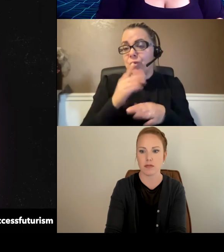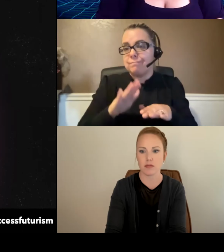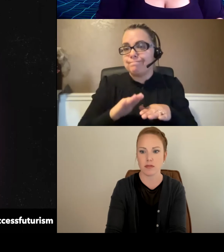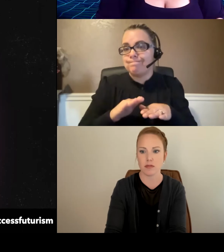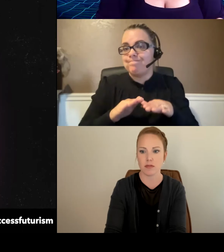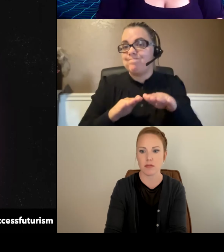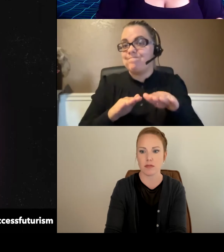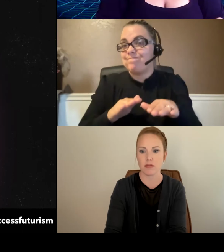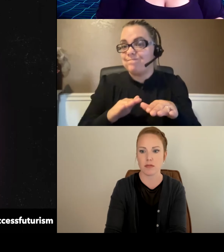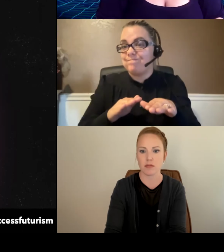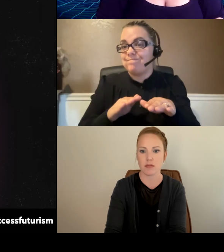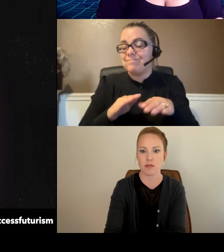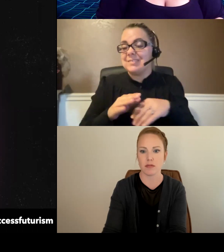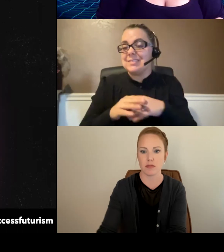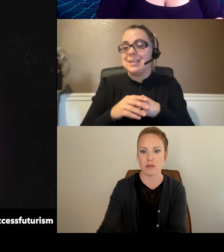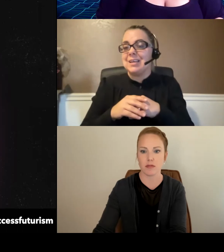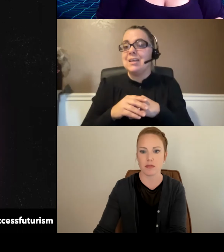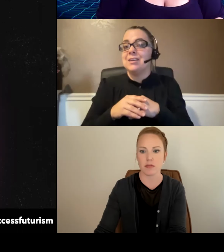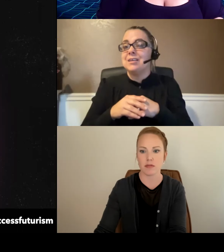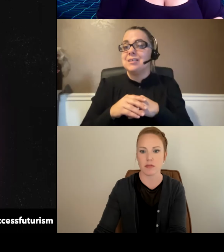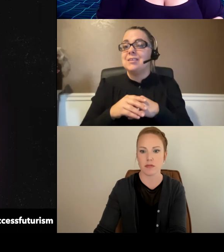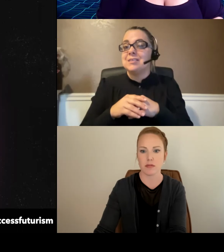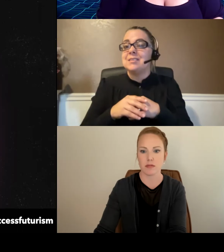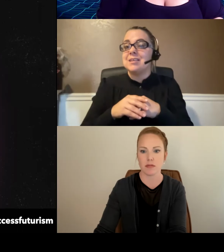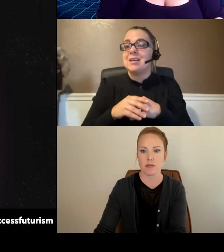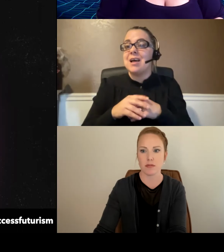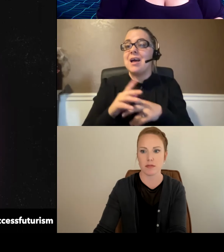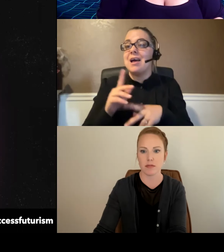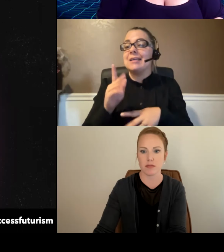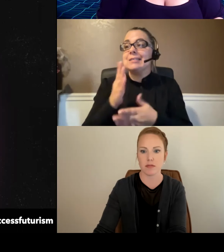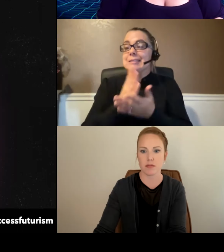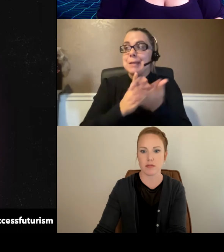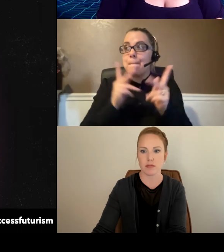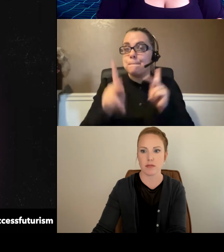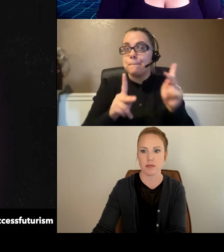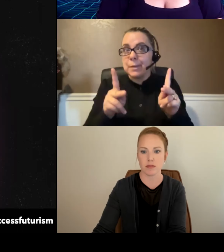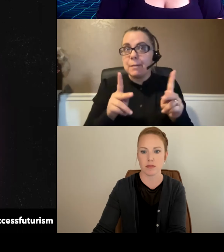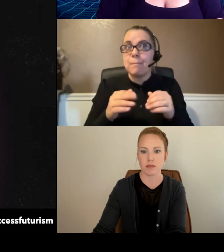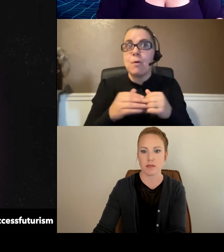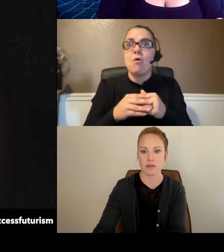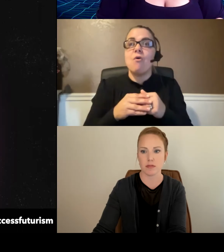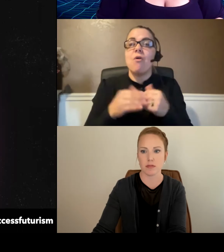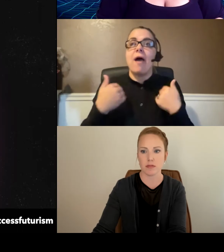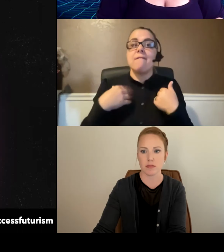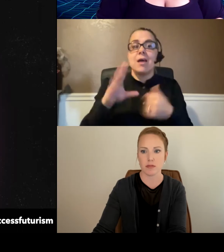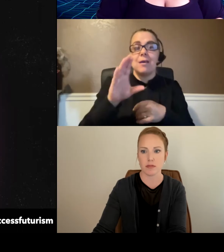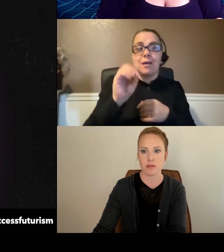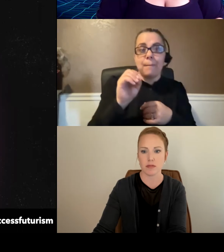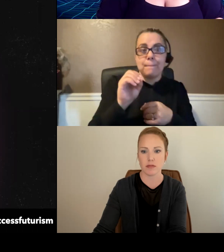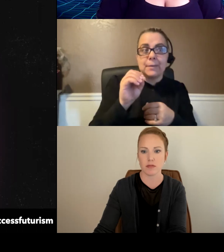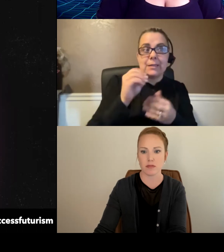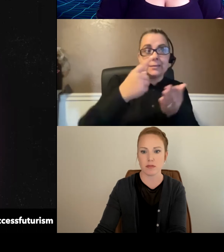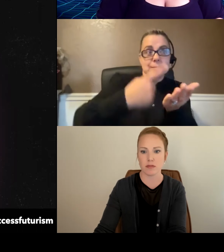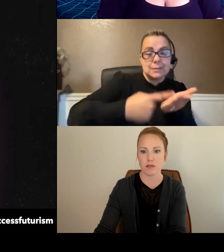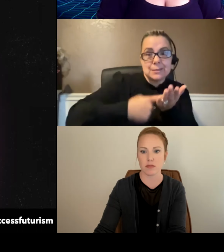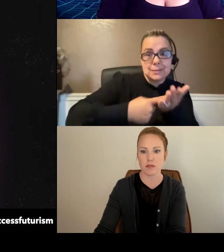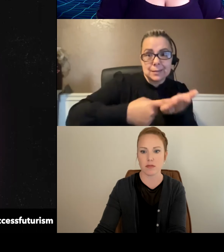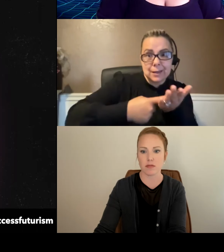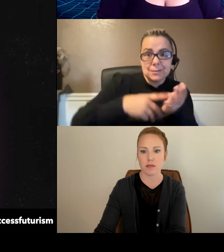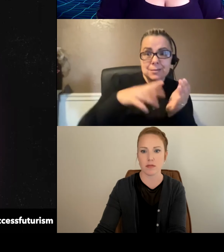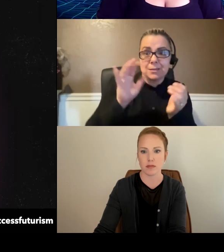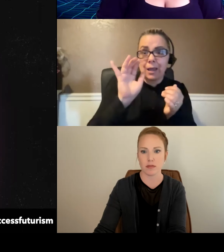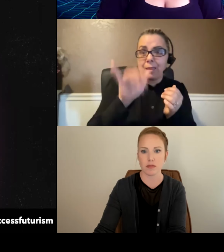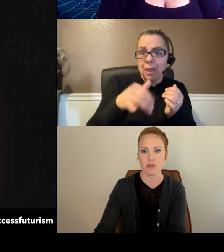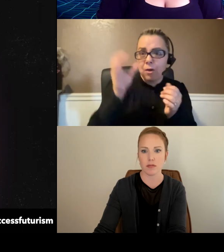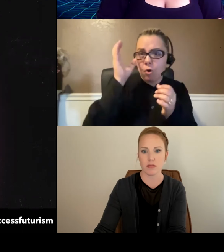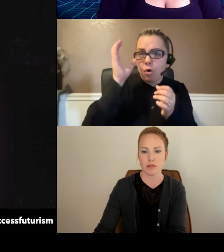people who have, CEOs of companies who have talked about really doing widespread human trials,